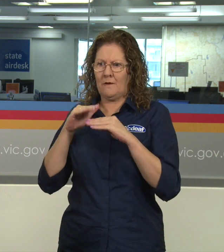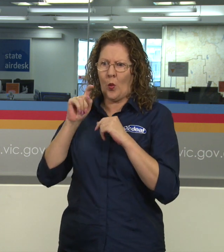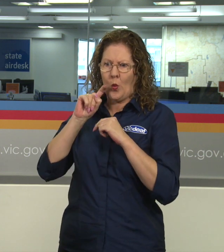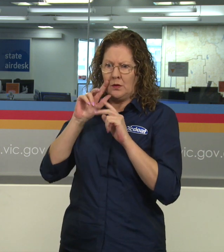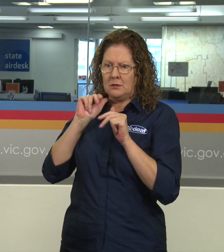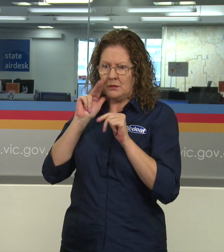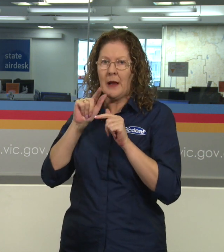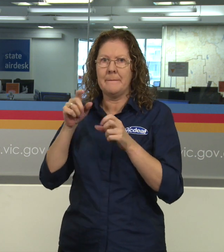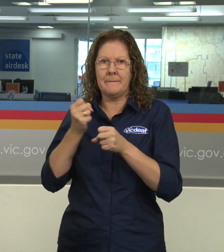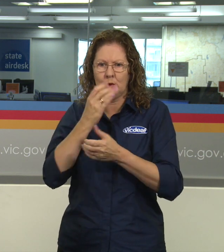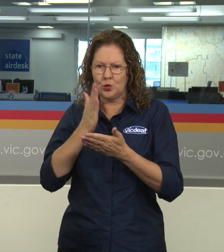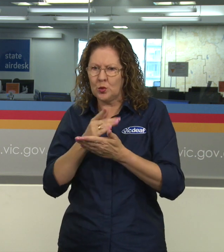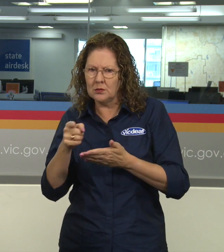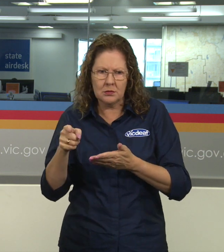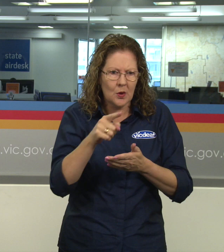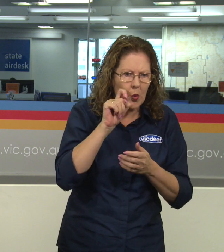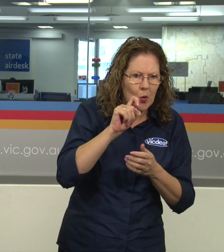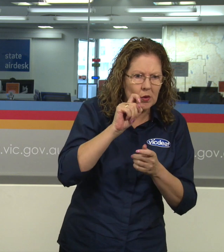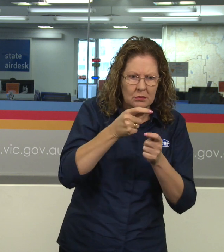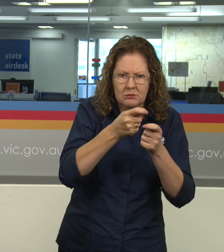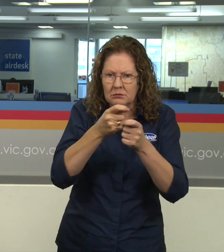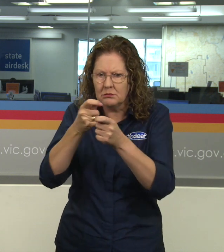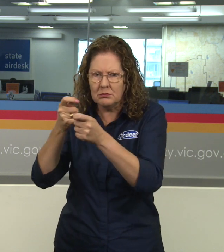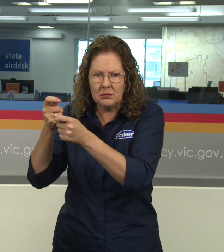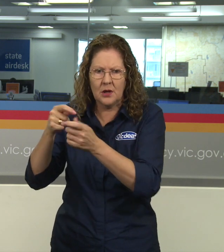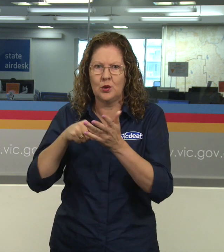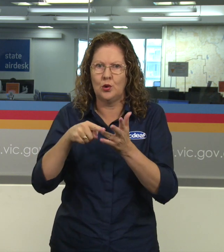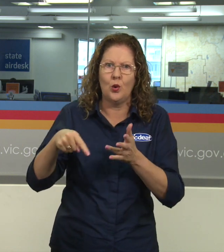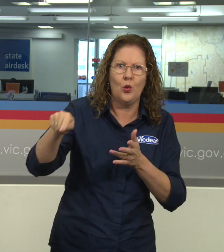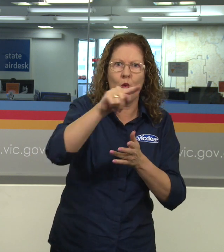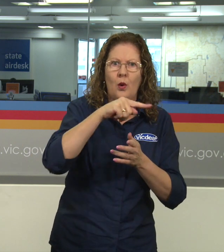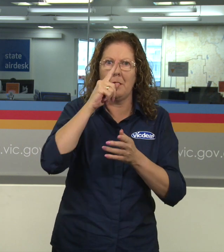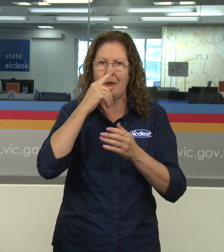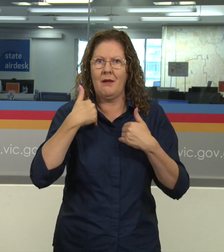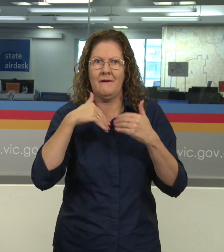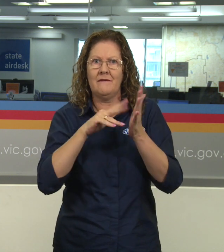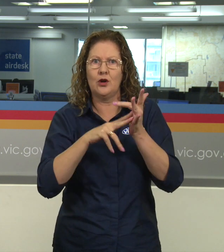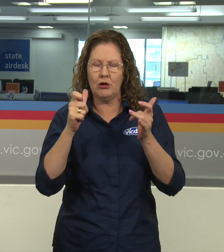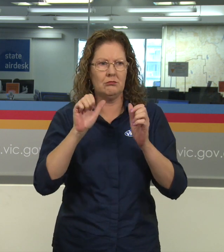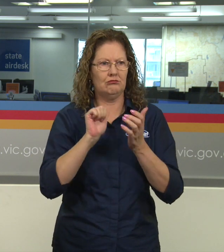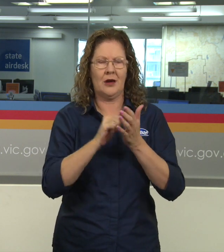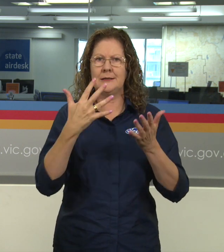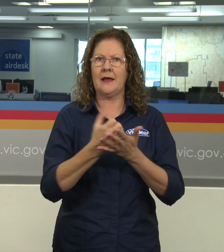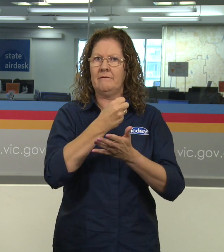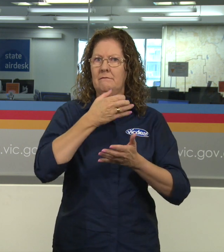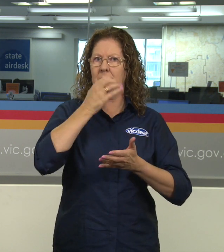clean, safe drinking water supplied to Victorian communities. There’s ongoing monitoring and testing of the water.